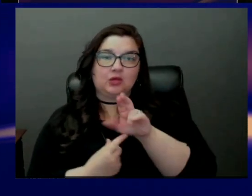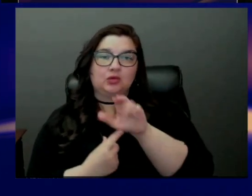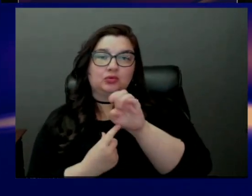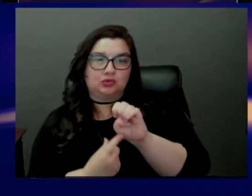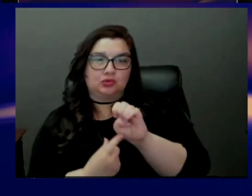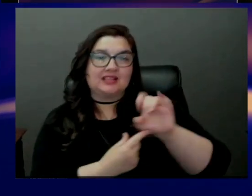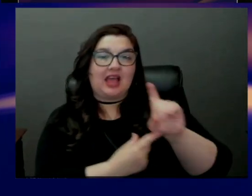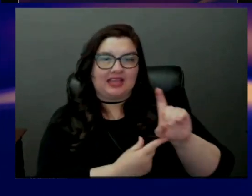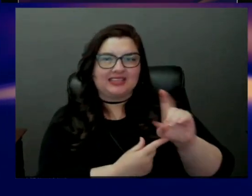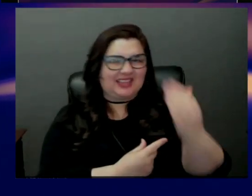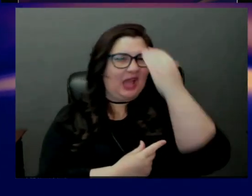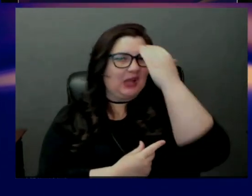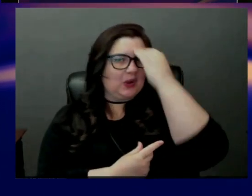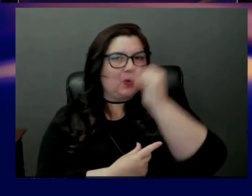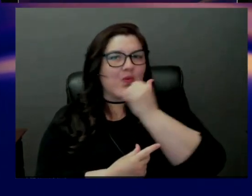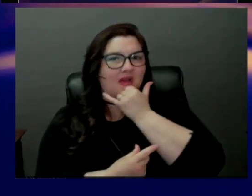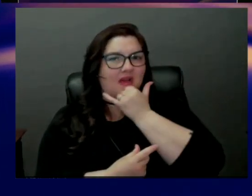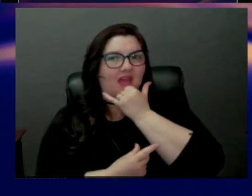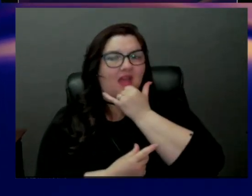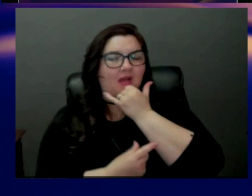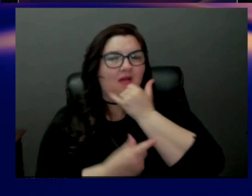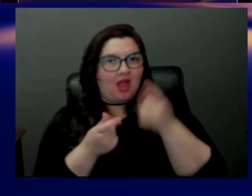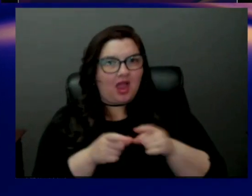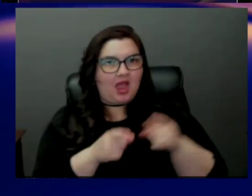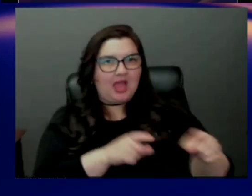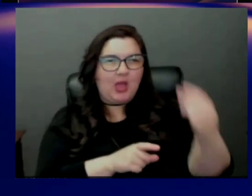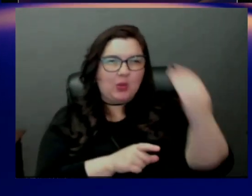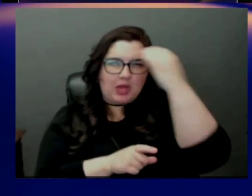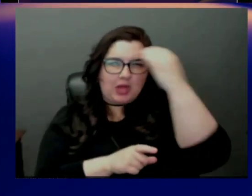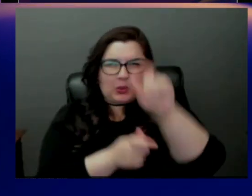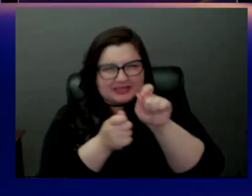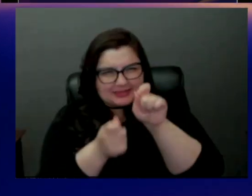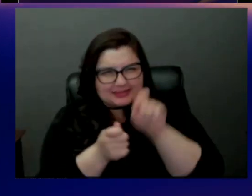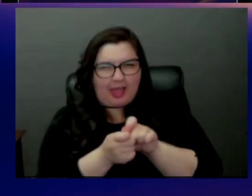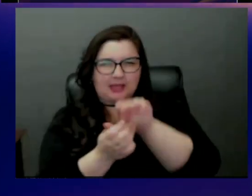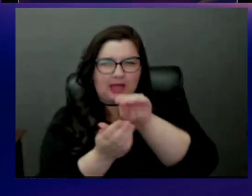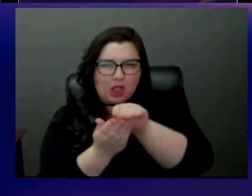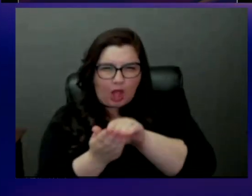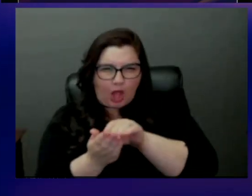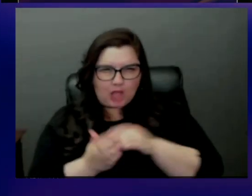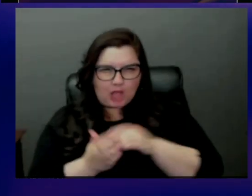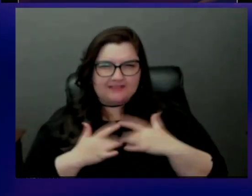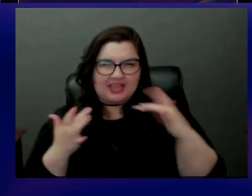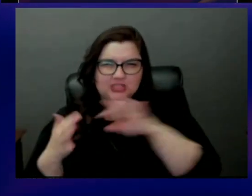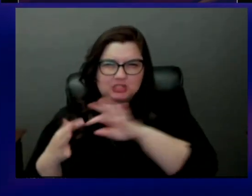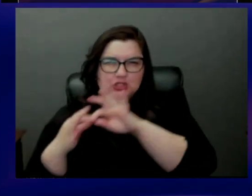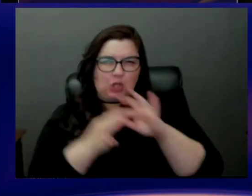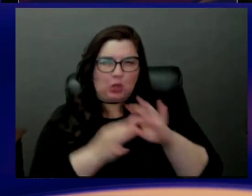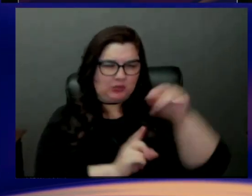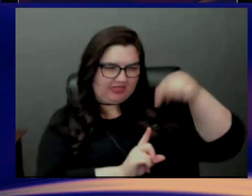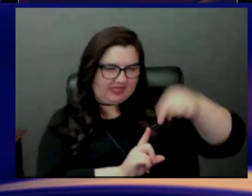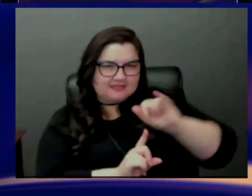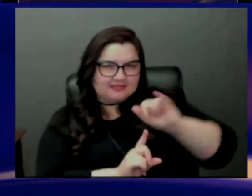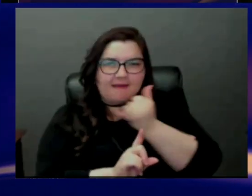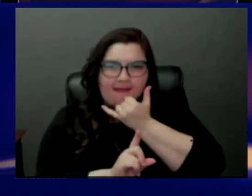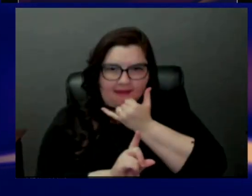I wanna see what were the exact log events associated with it. So I can actually write a query to search